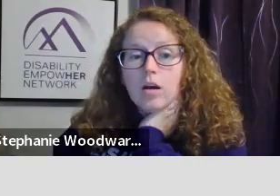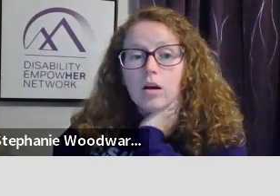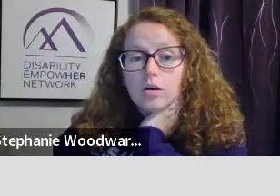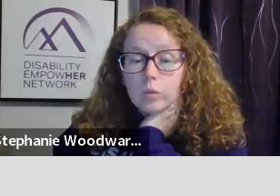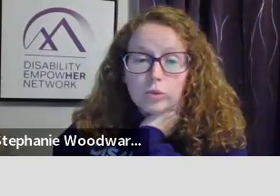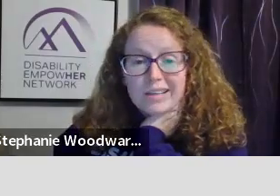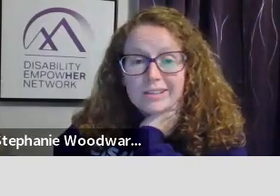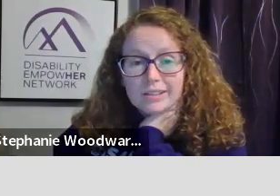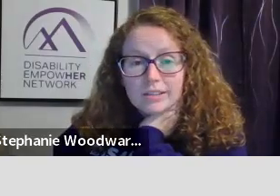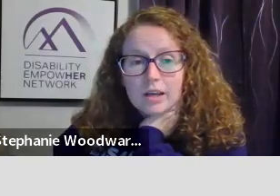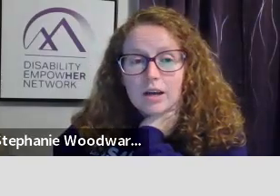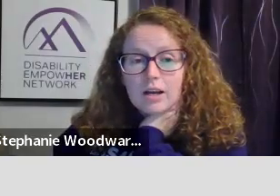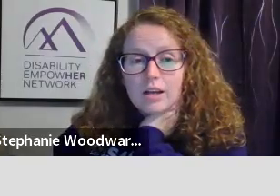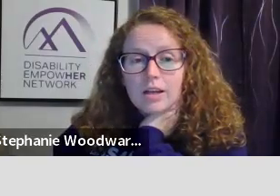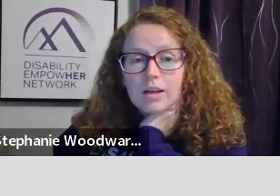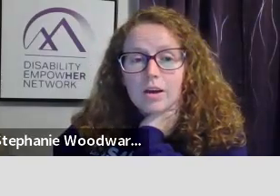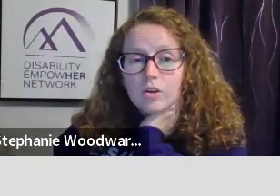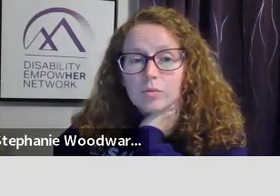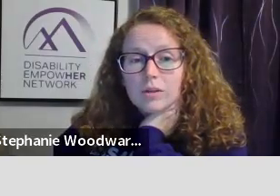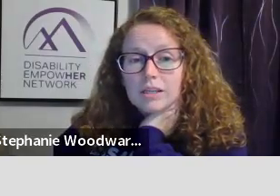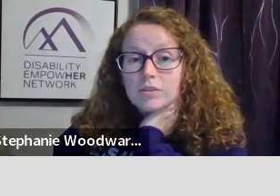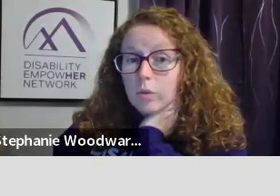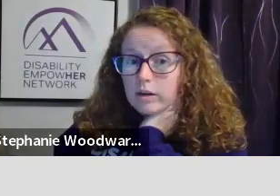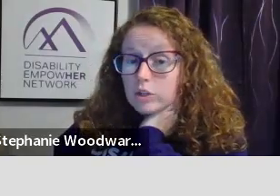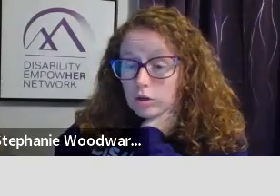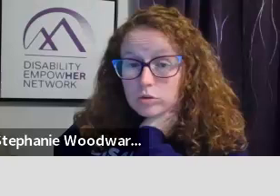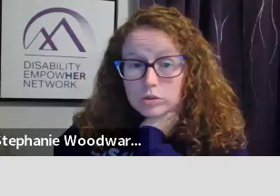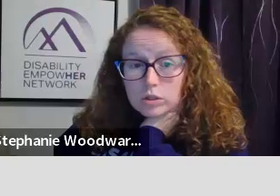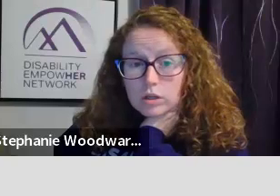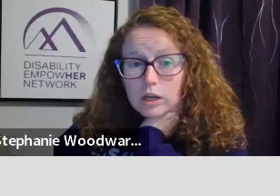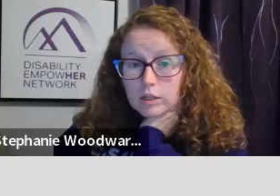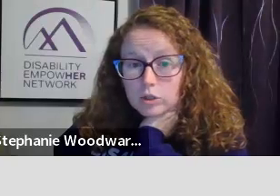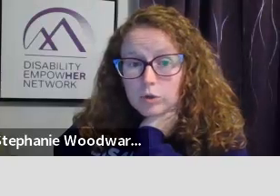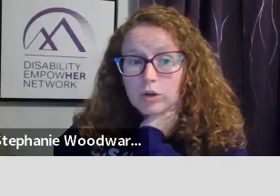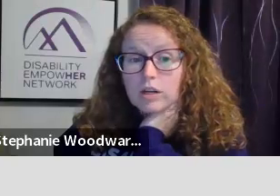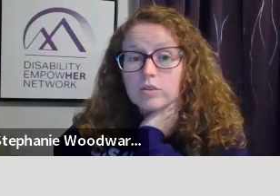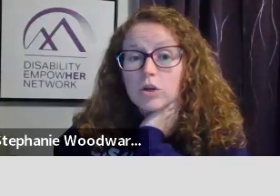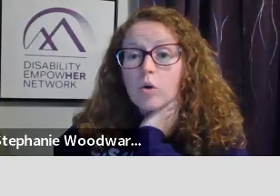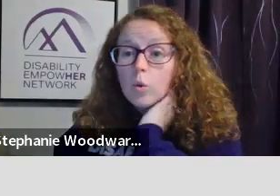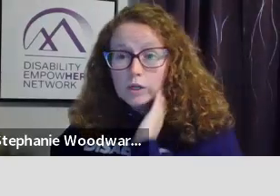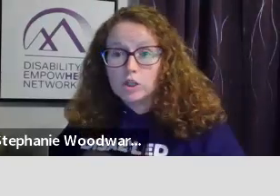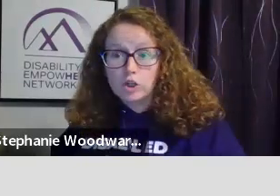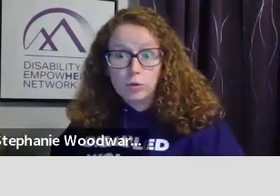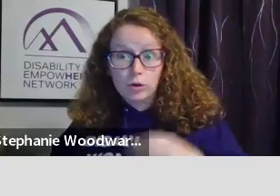his hands and he needs to be cuffed in the front before the police